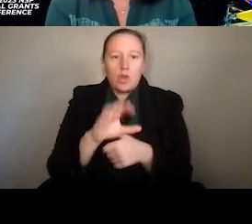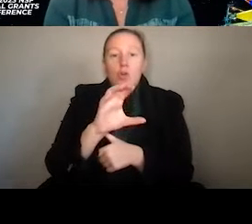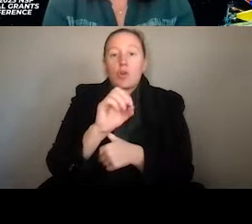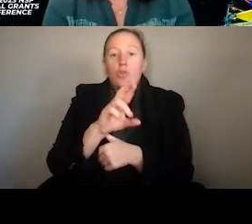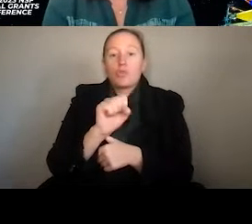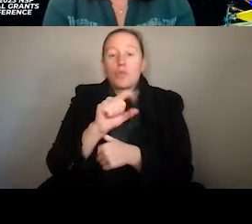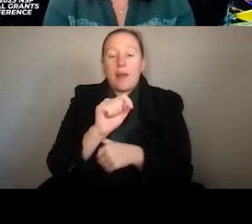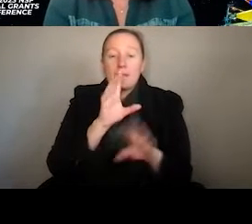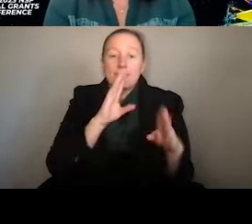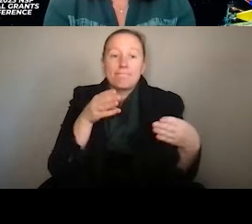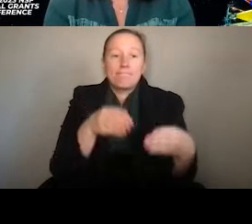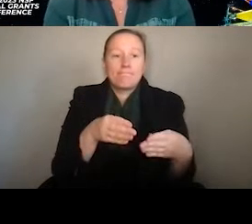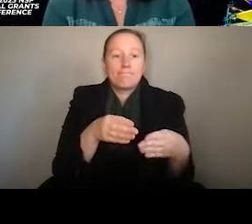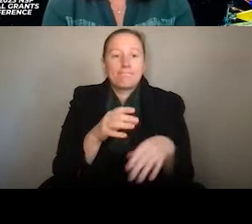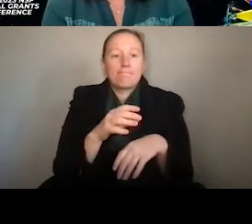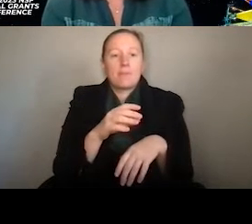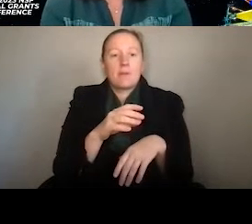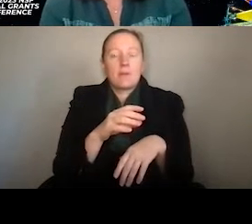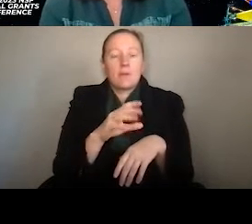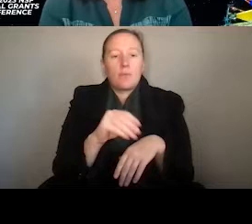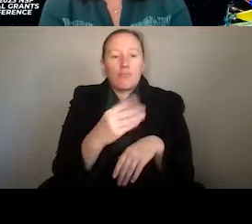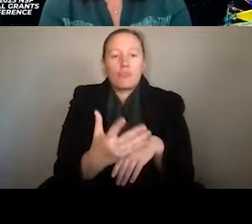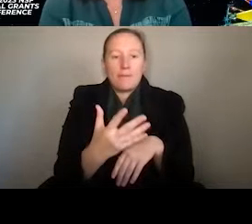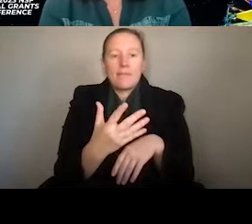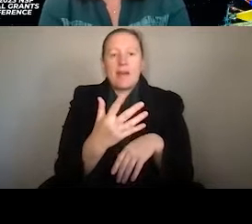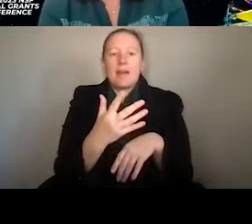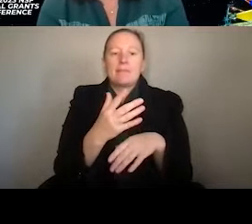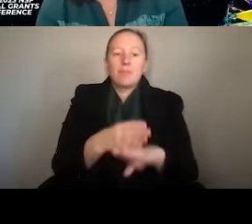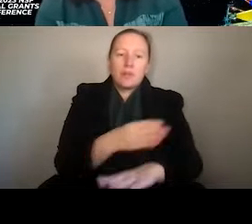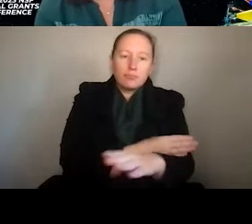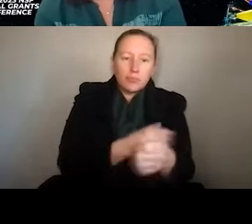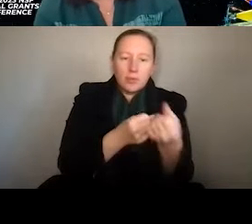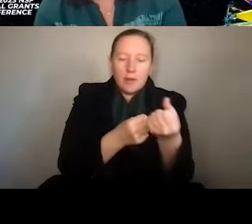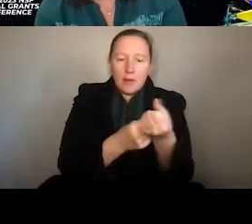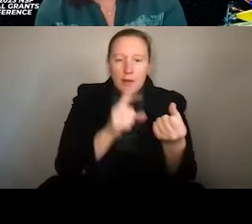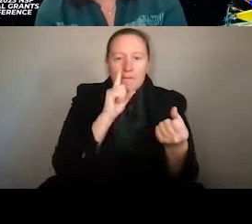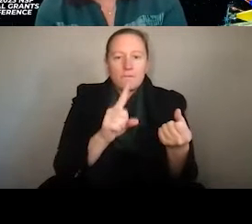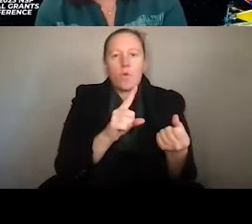research infrastructure improvement and support for eligible minority serving institutions.